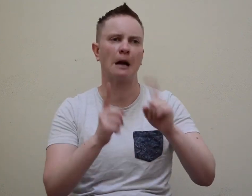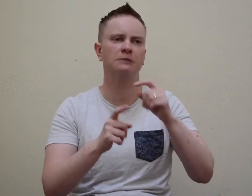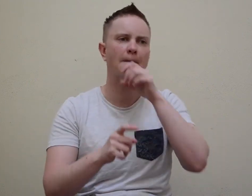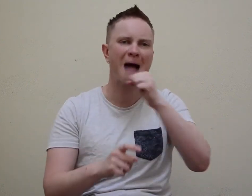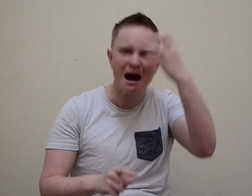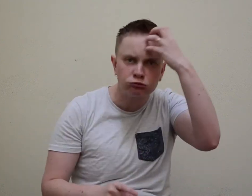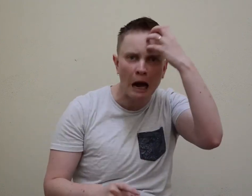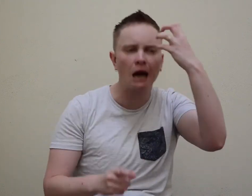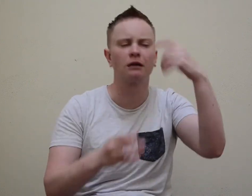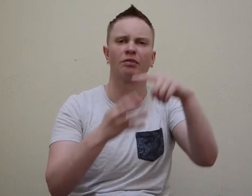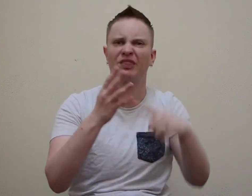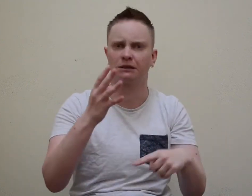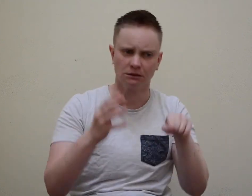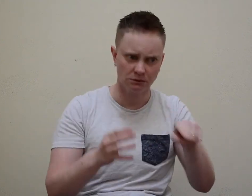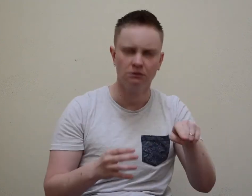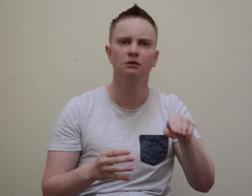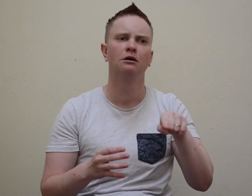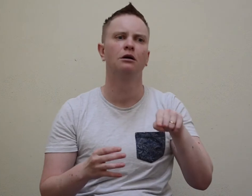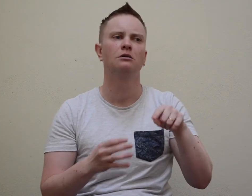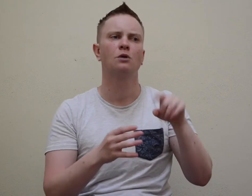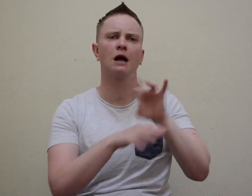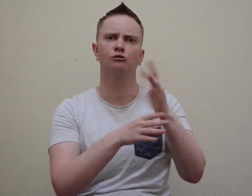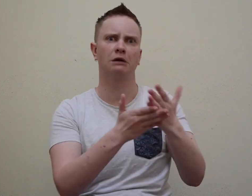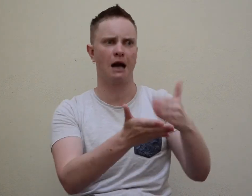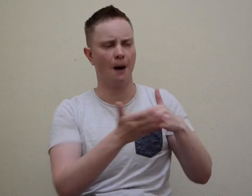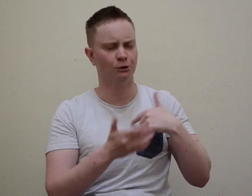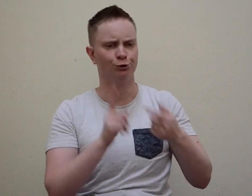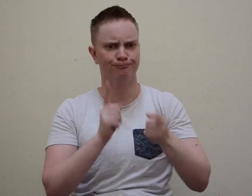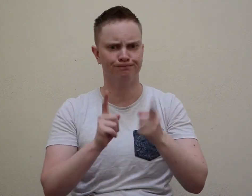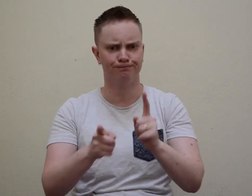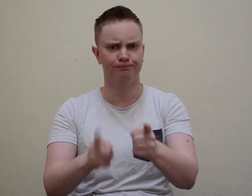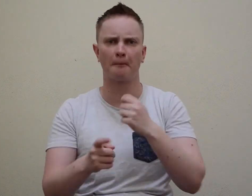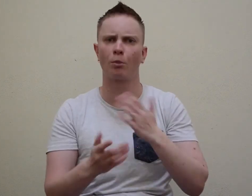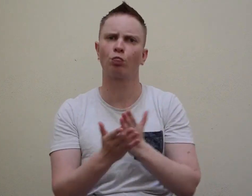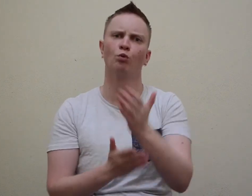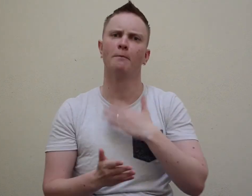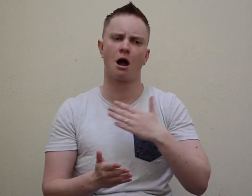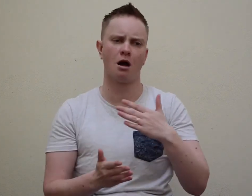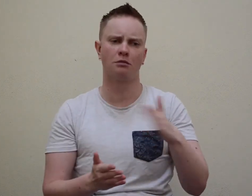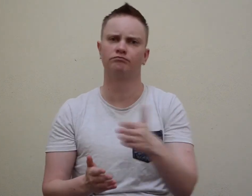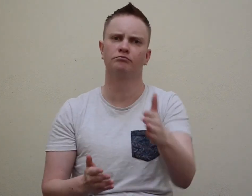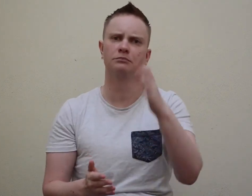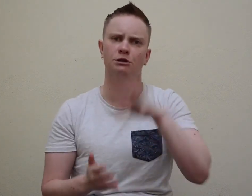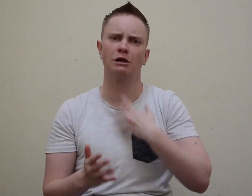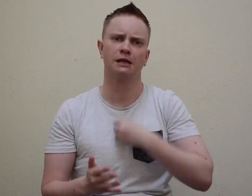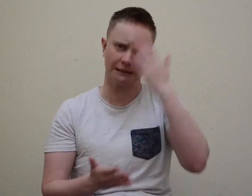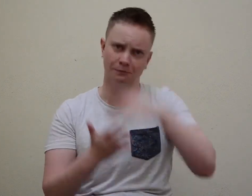or sometime how those labels of men's brain. The counselor has really helped me to understand these things